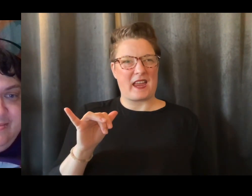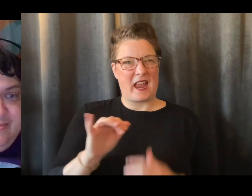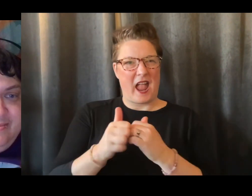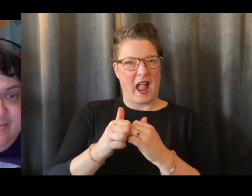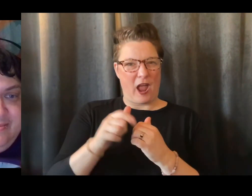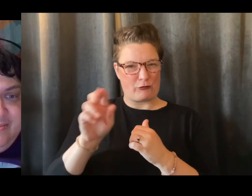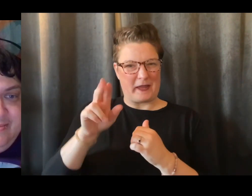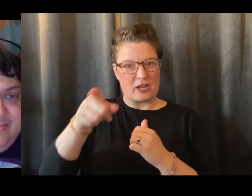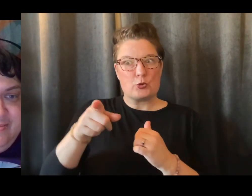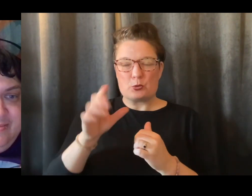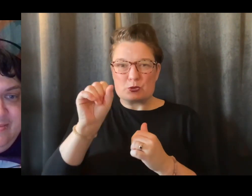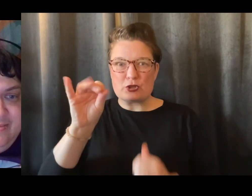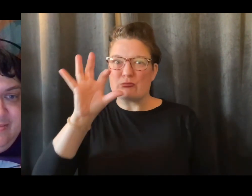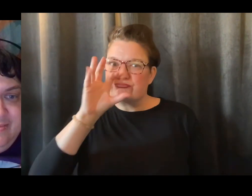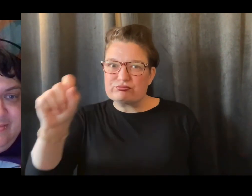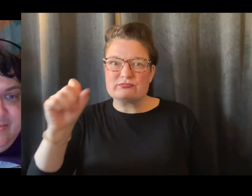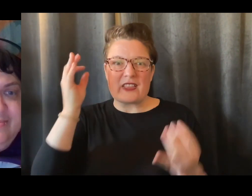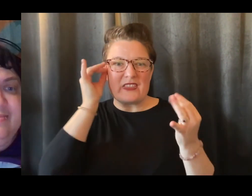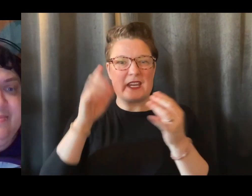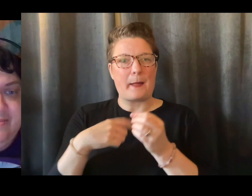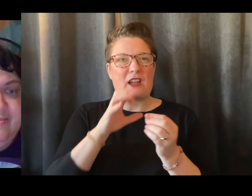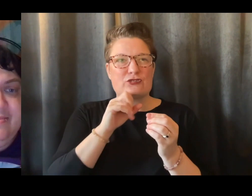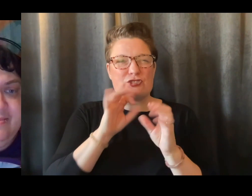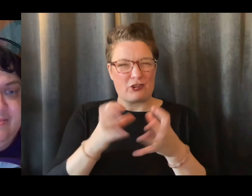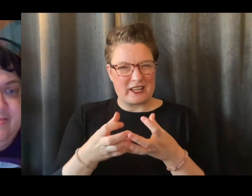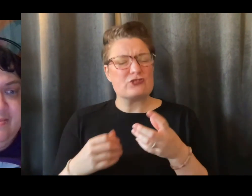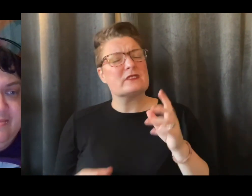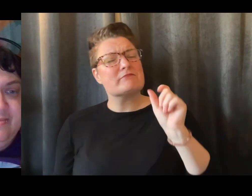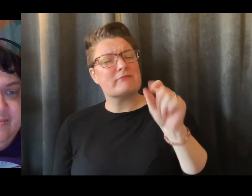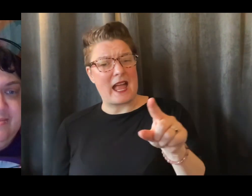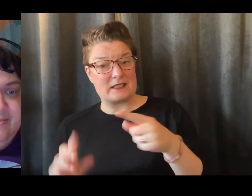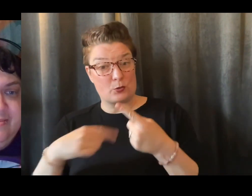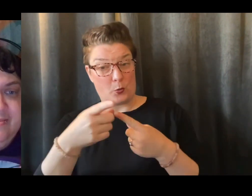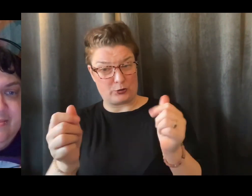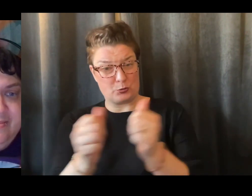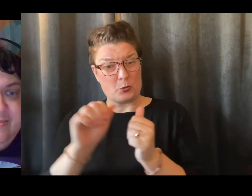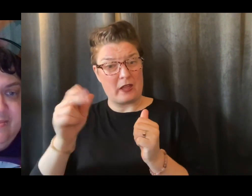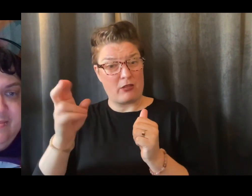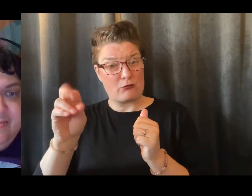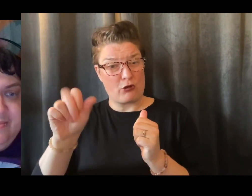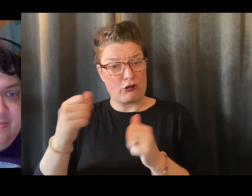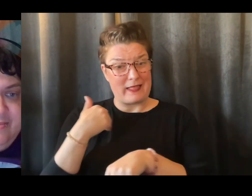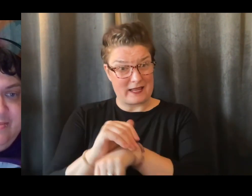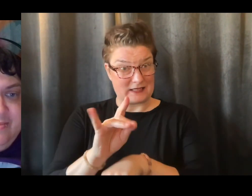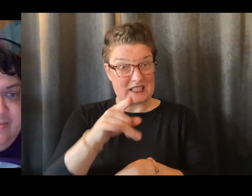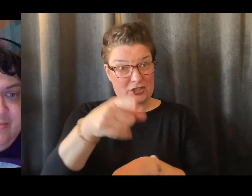and when you were with Aurora last night, did you think, oh, I'm an older generation hanging out with the younger generation.